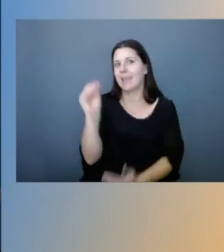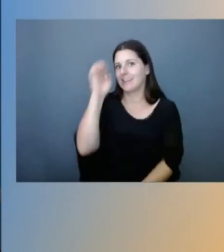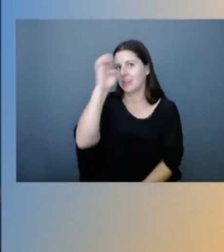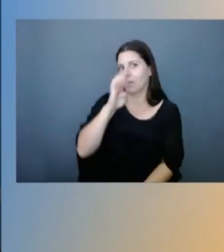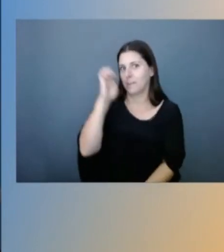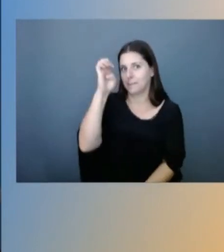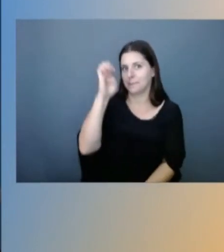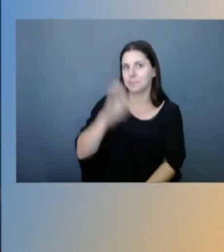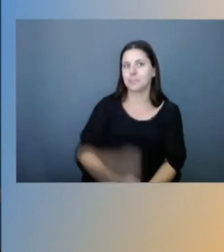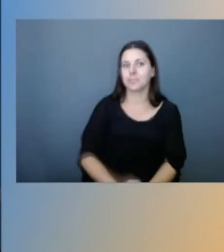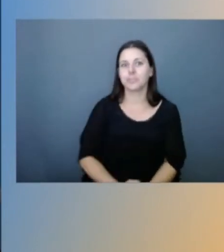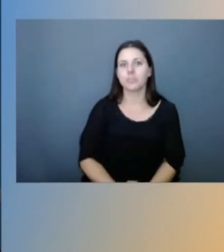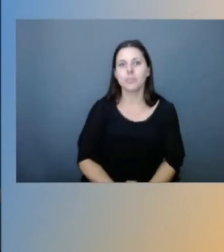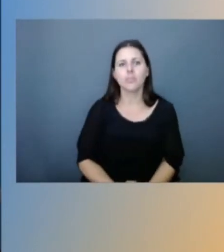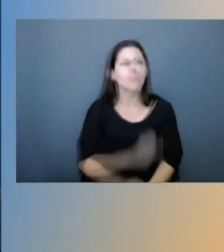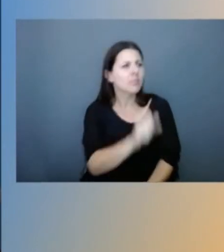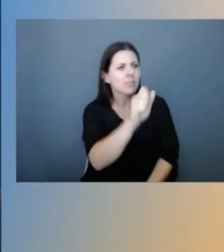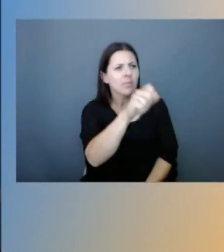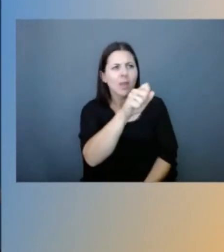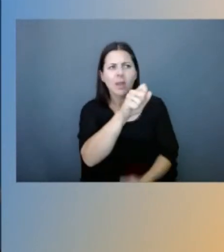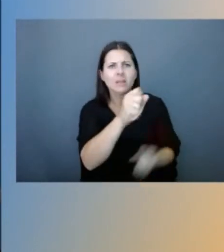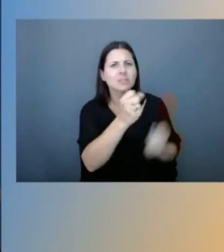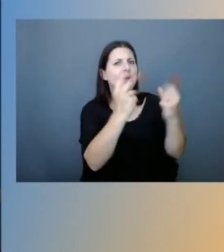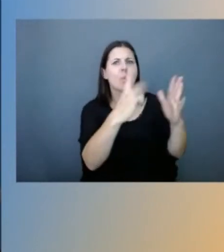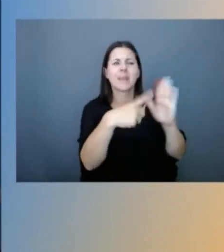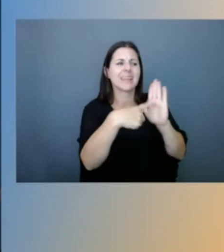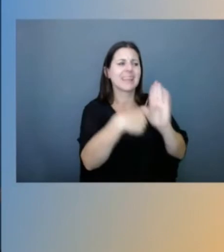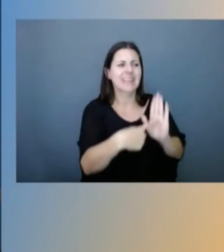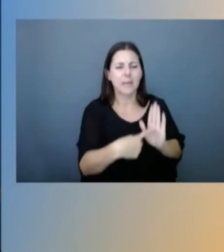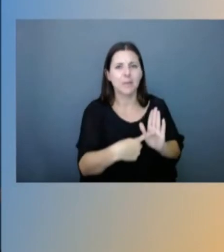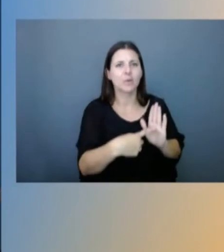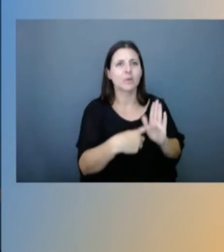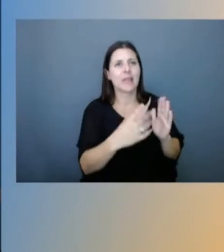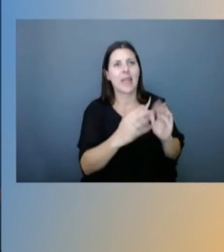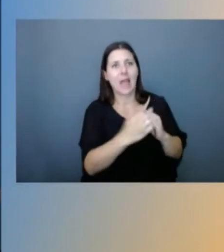There are many examples of how we are trying to improve the water efficiency.